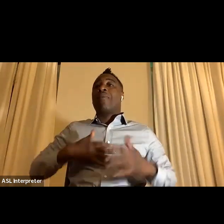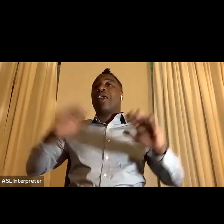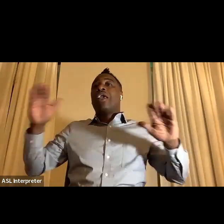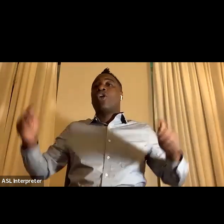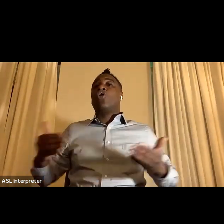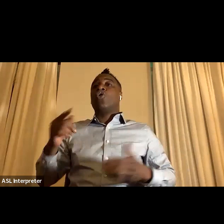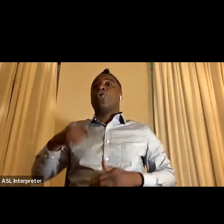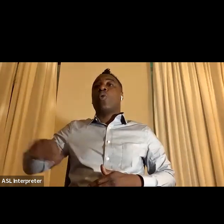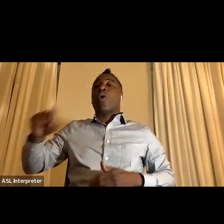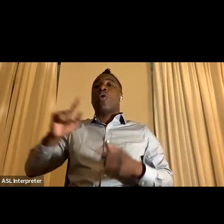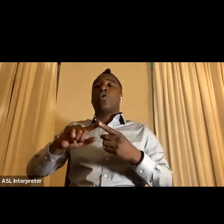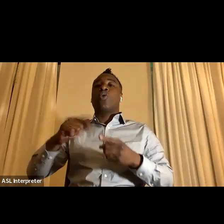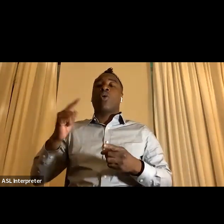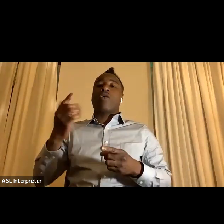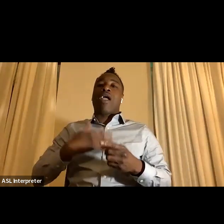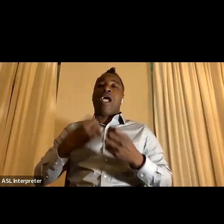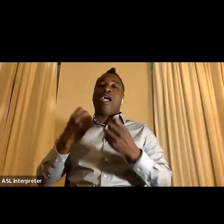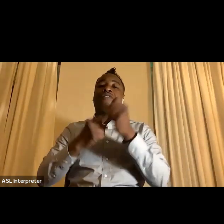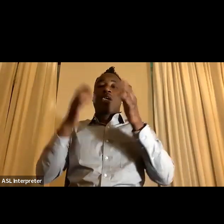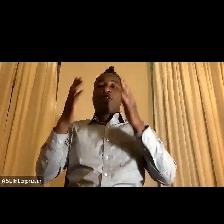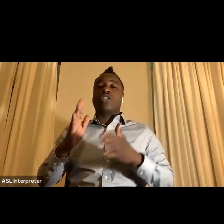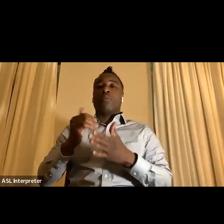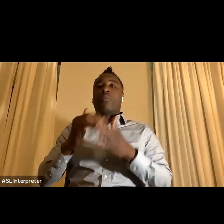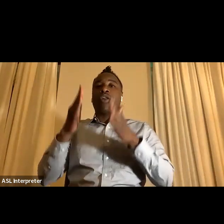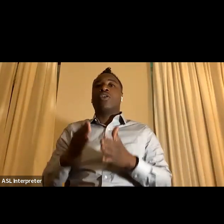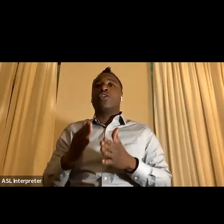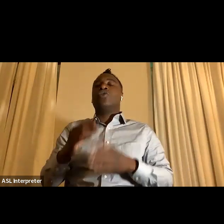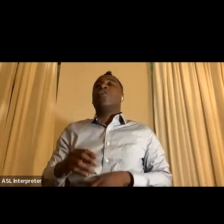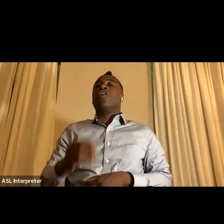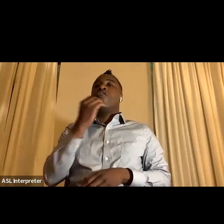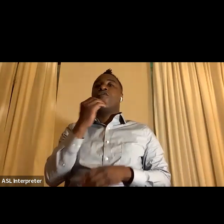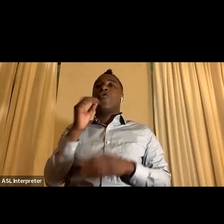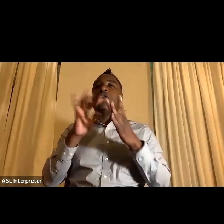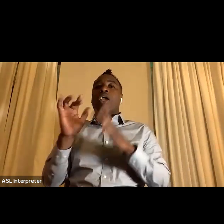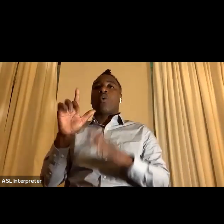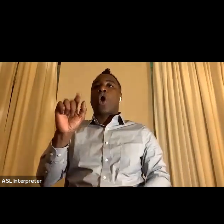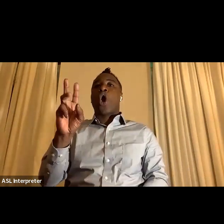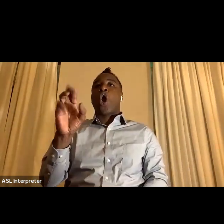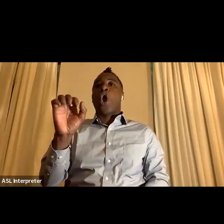and the founder of our Food Network's Lawrence Sanders.